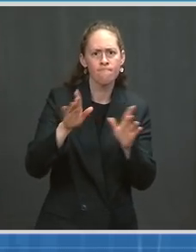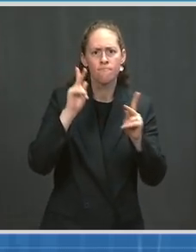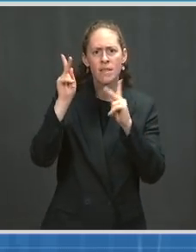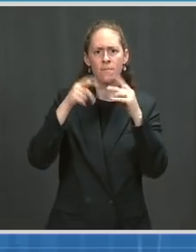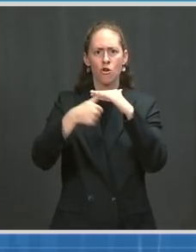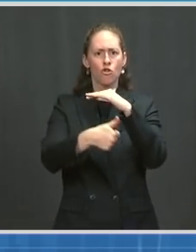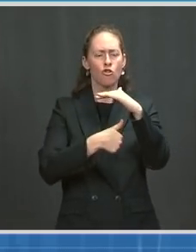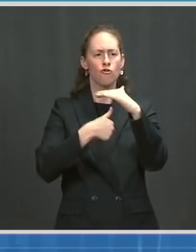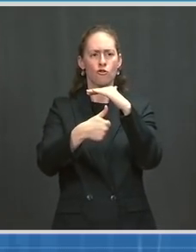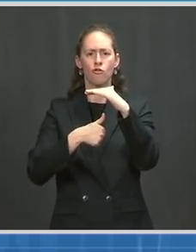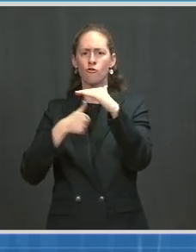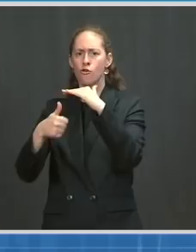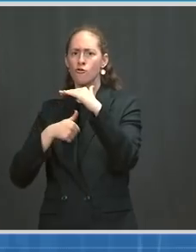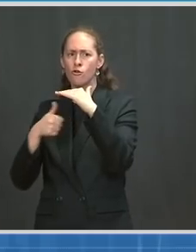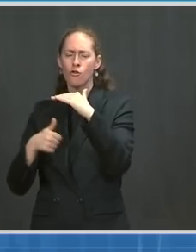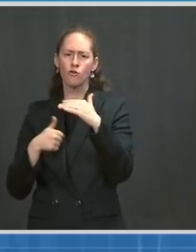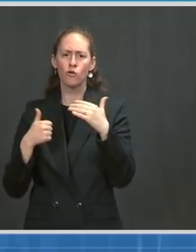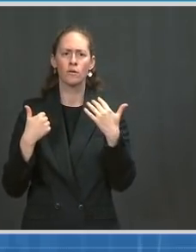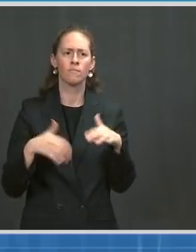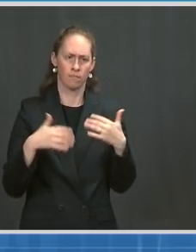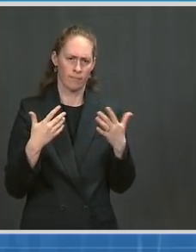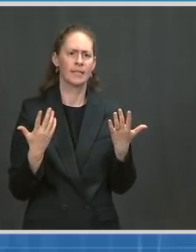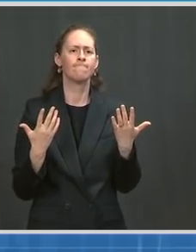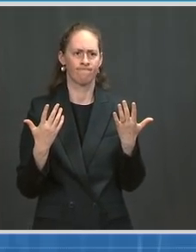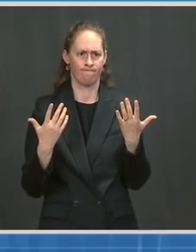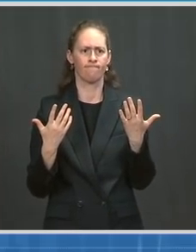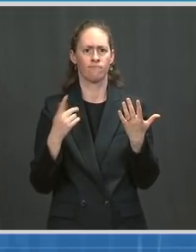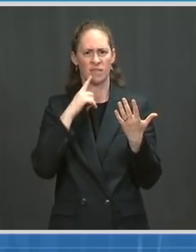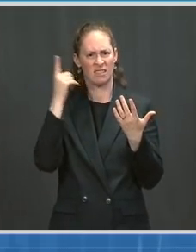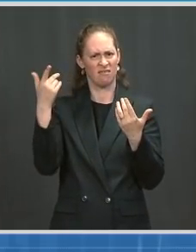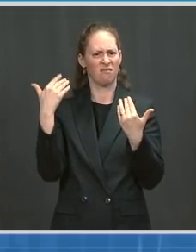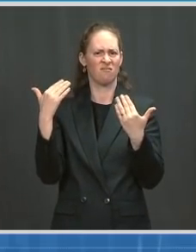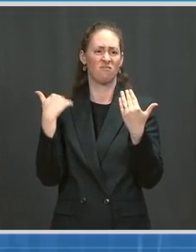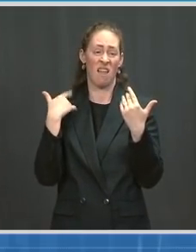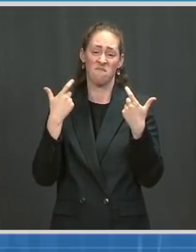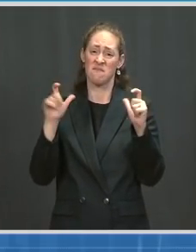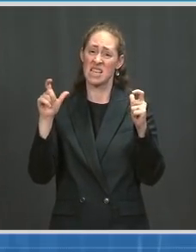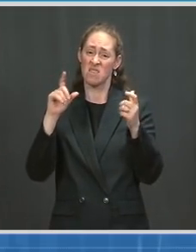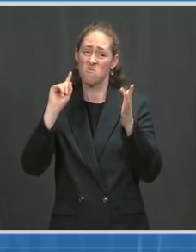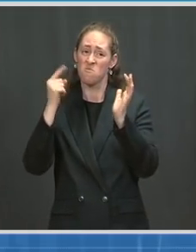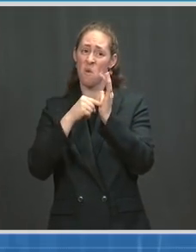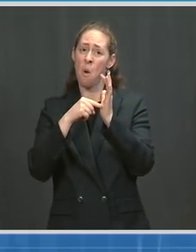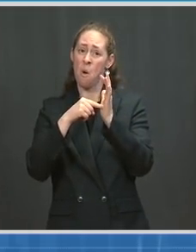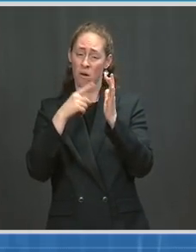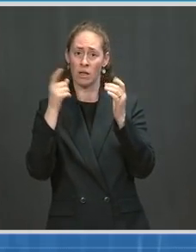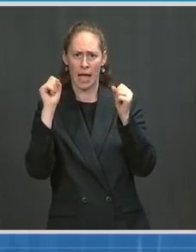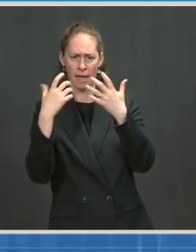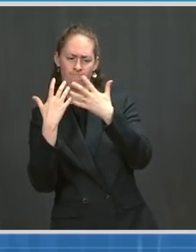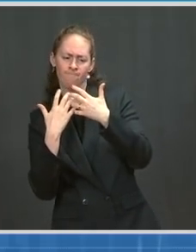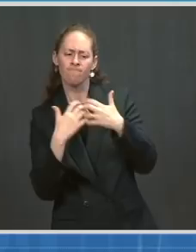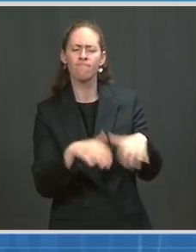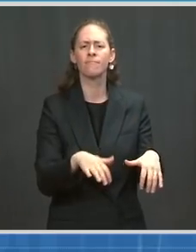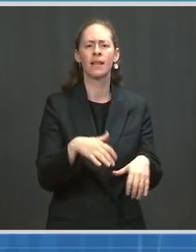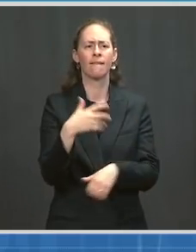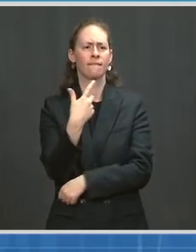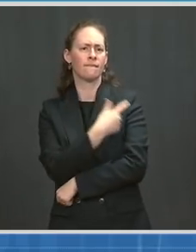by sharing information, by motivating people to get vaccines both by encouraging them and also enabling other people to share their vaccination story,